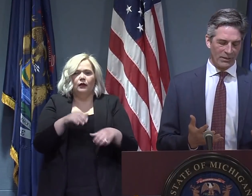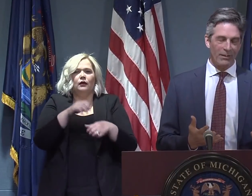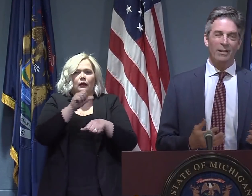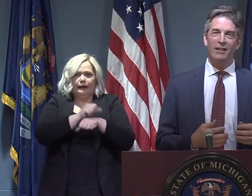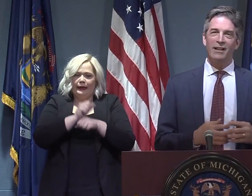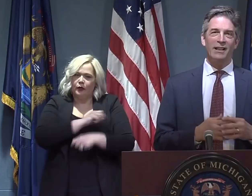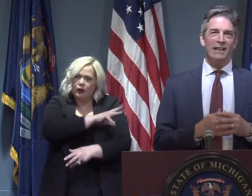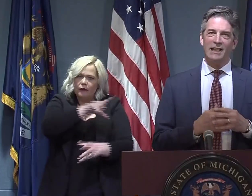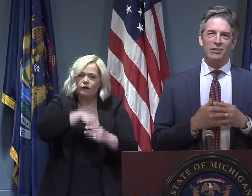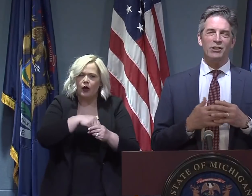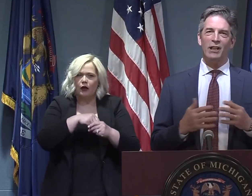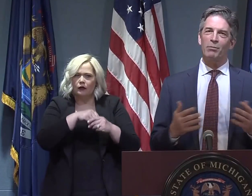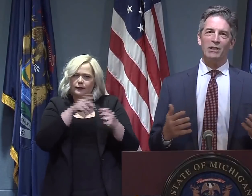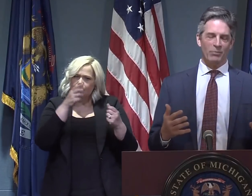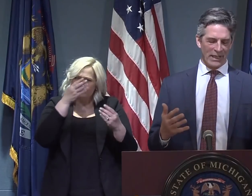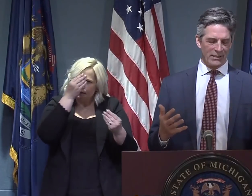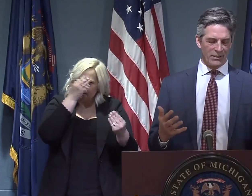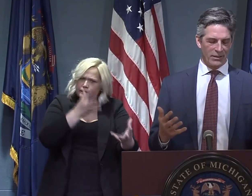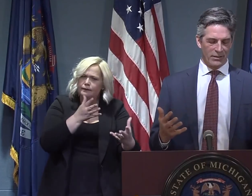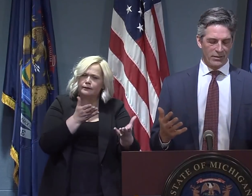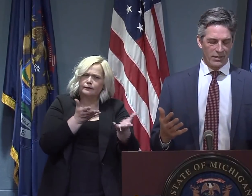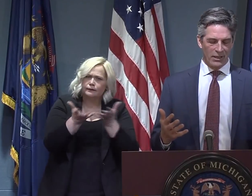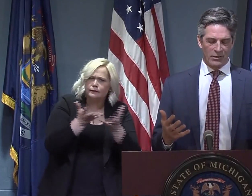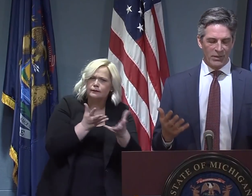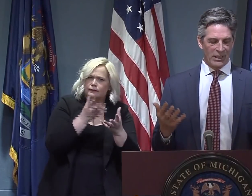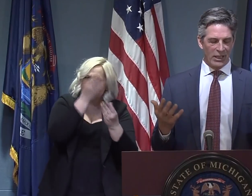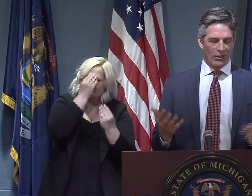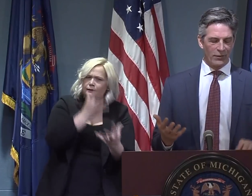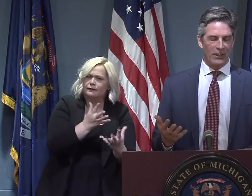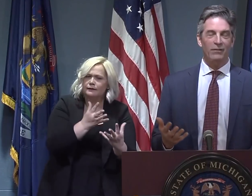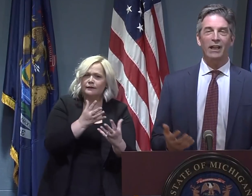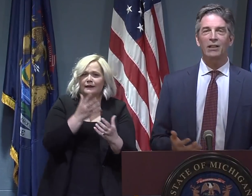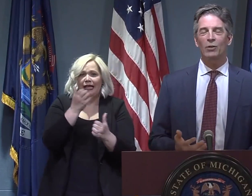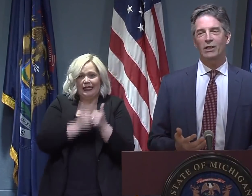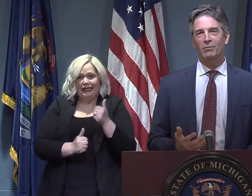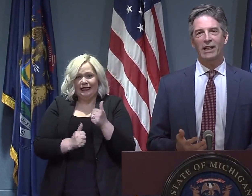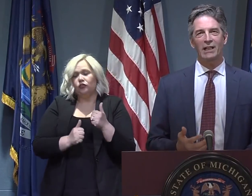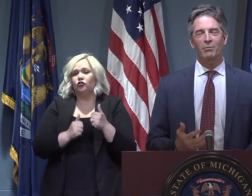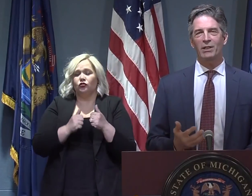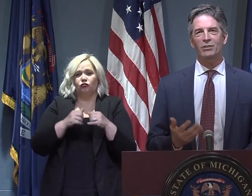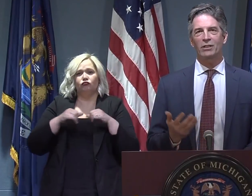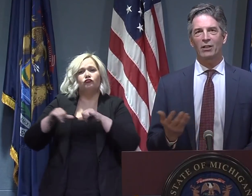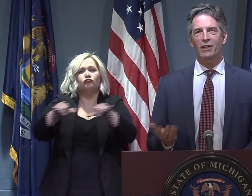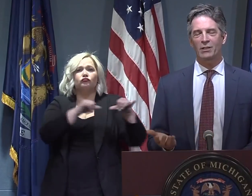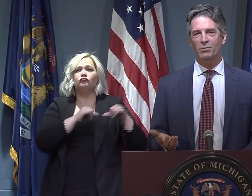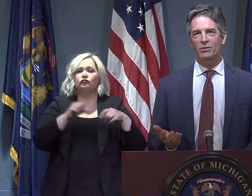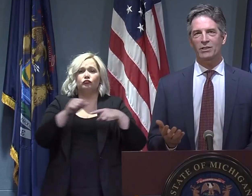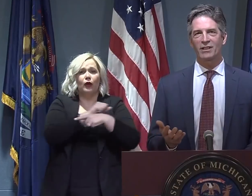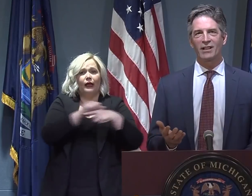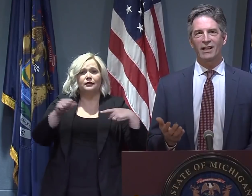A CEO. THEY ARE COMPLEMENTED WITH HEAVY LABOR INVOLVEMENT AND EACH SET